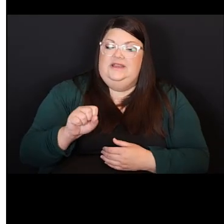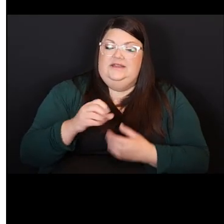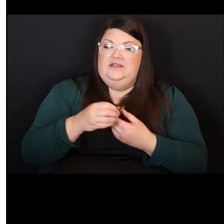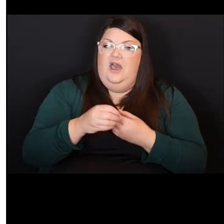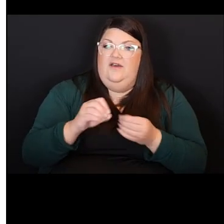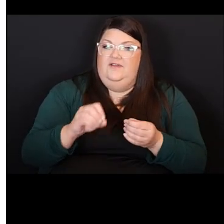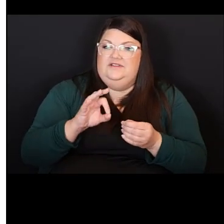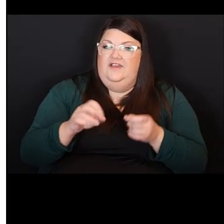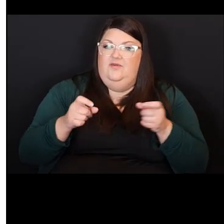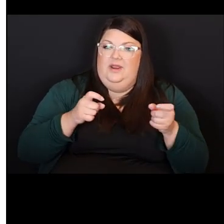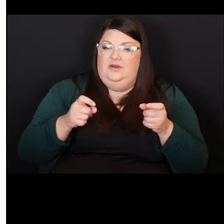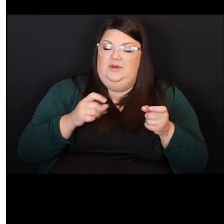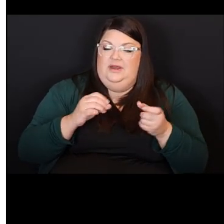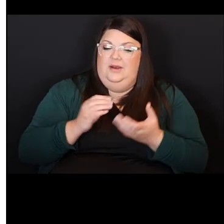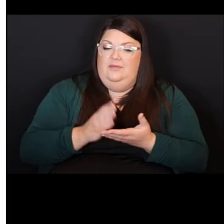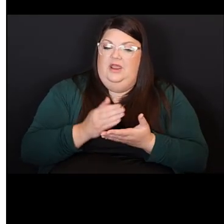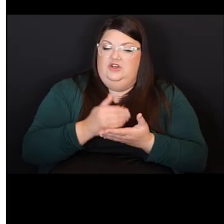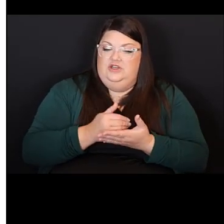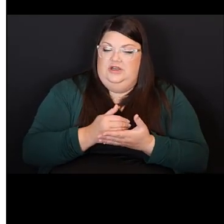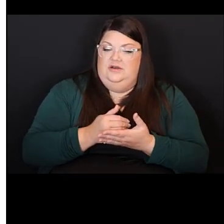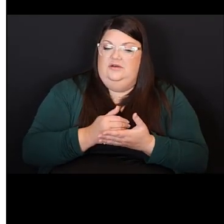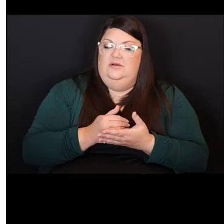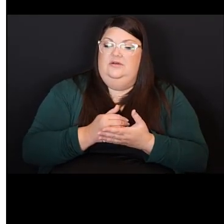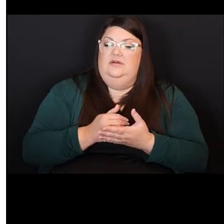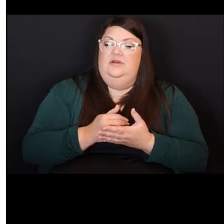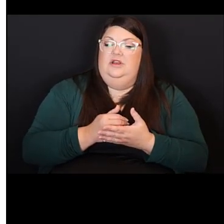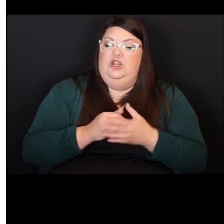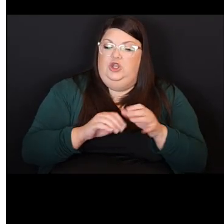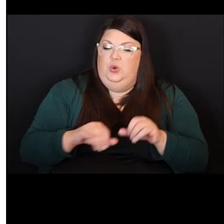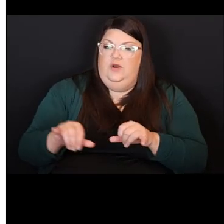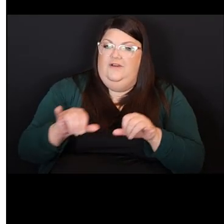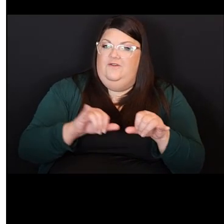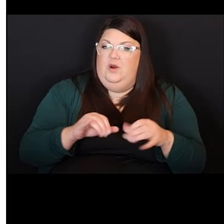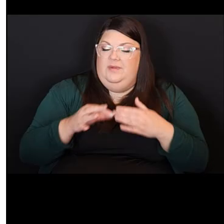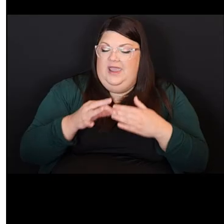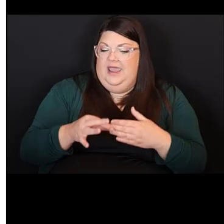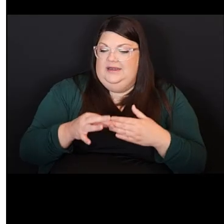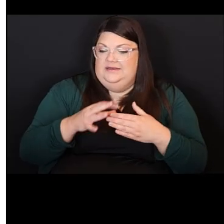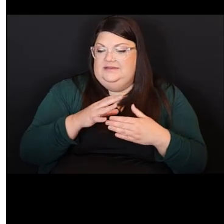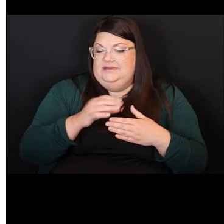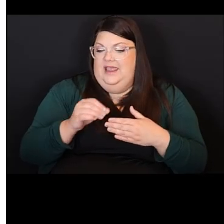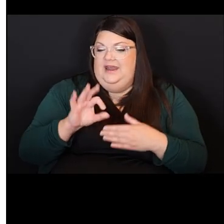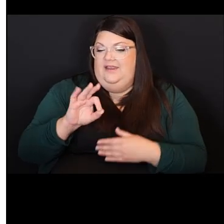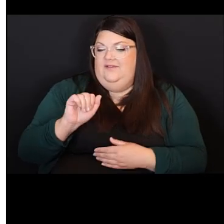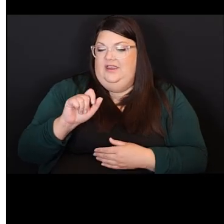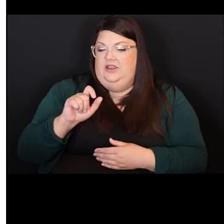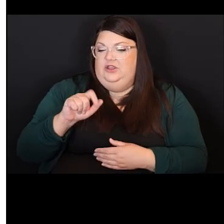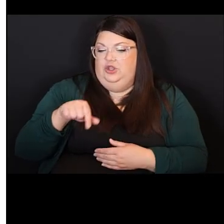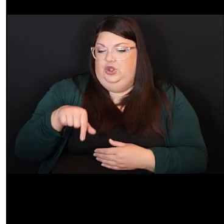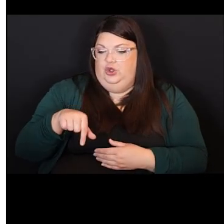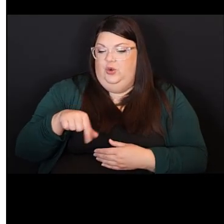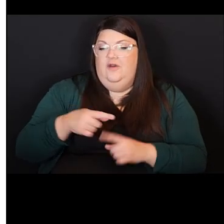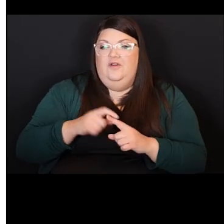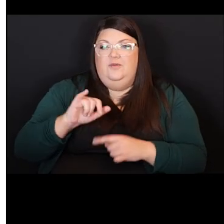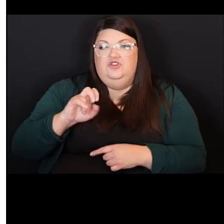United States Office of Management and Budget Uniform Guidance FAQ January 15,